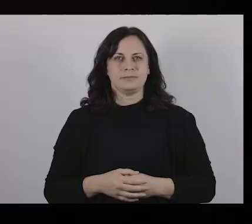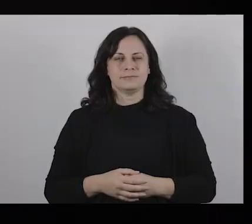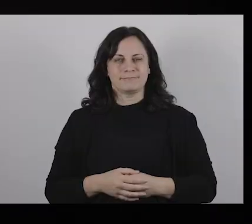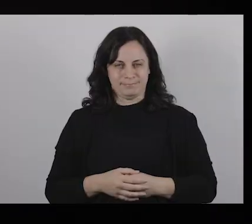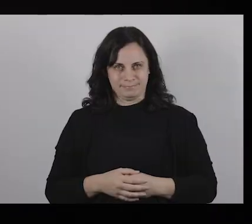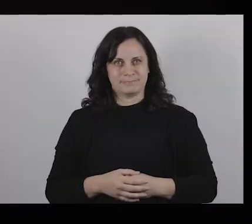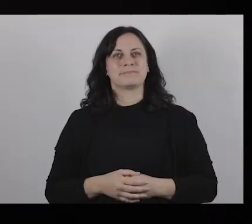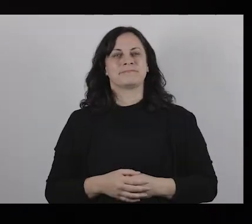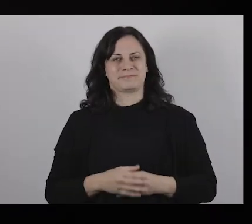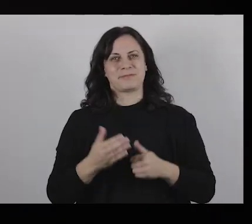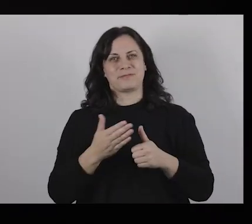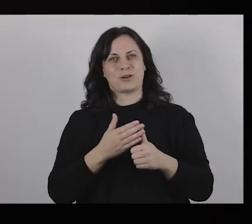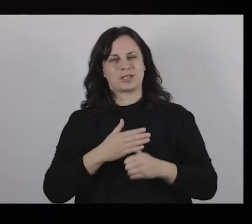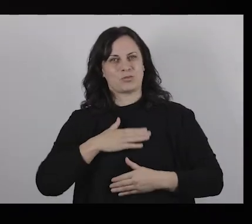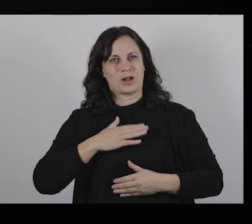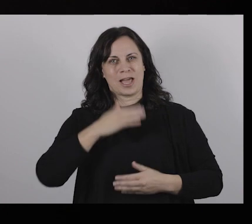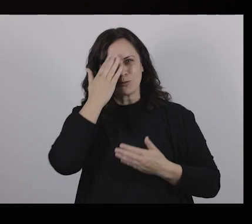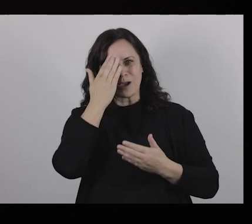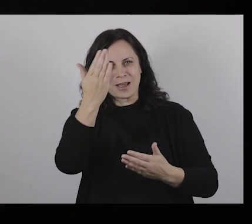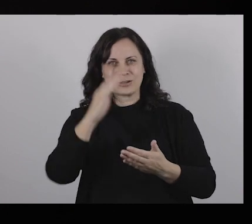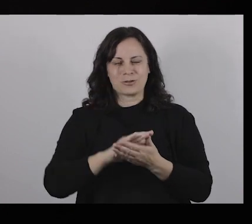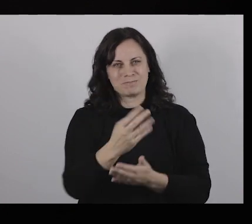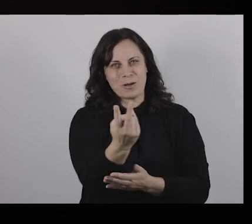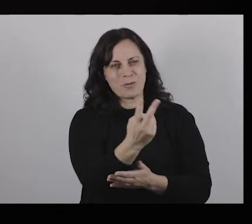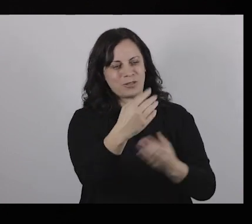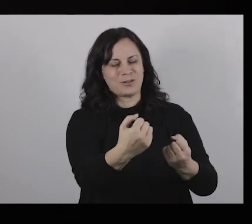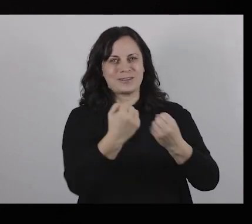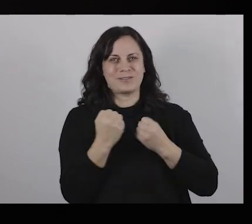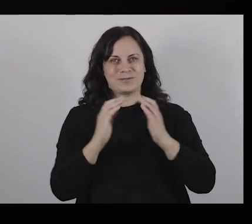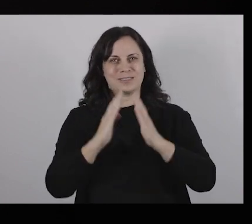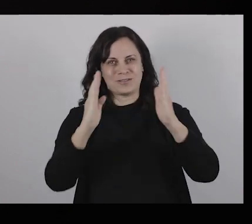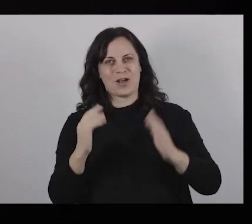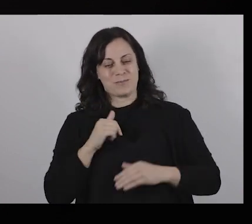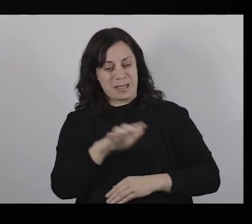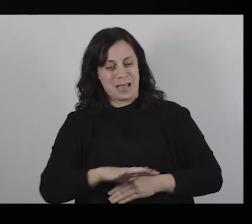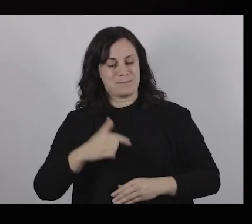IN TE REO MĀORI: First, I'd like to acknowledge you both for coming to my home, to where I grew up...